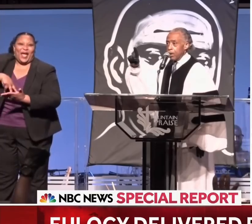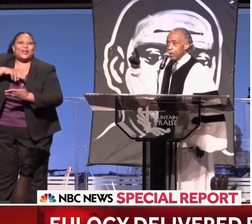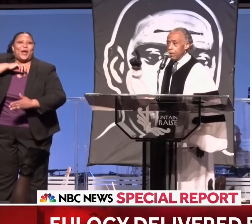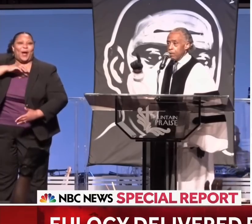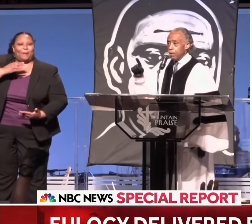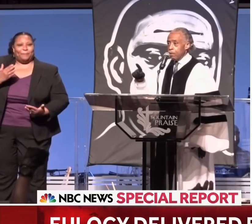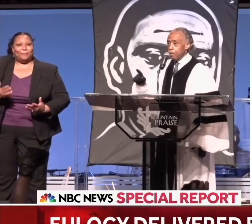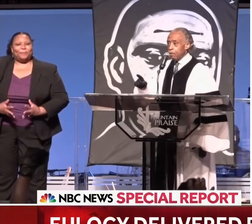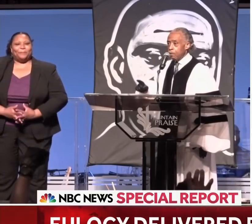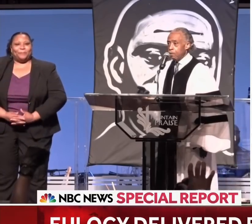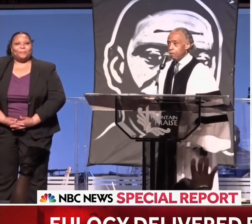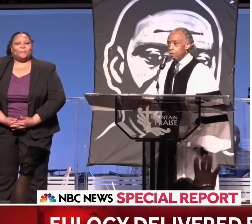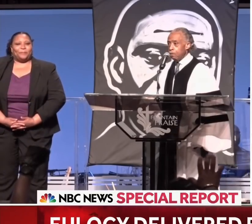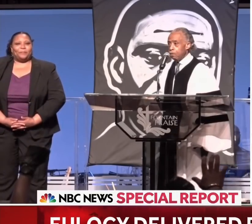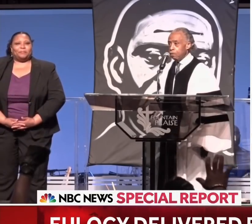WICKEDNESS IN HIGH PLACES.